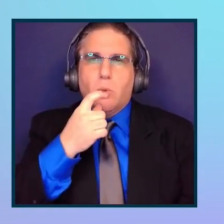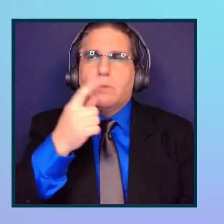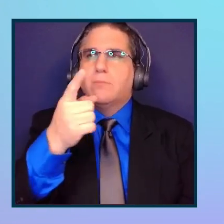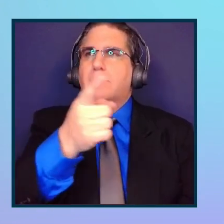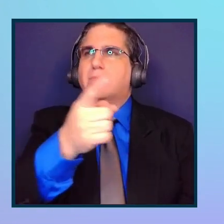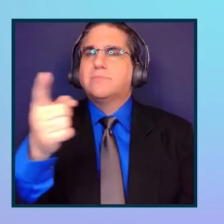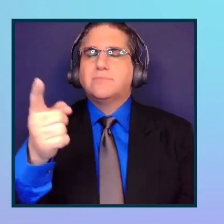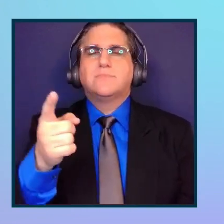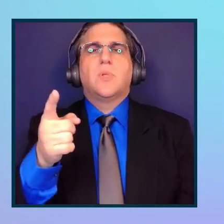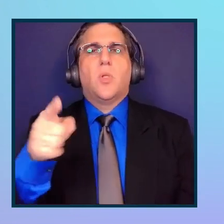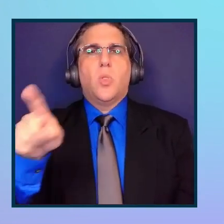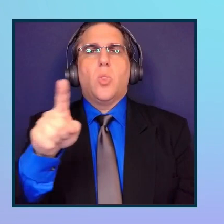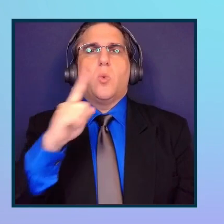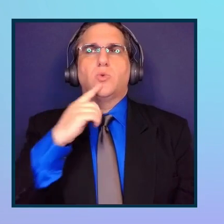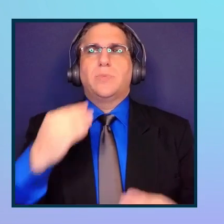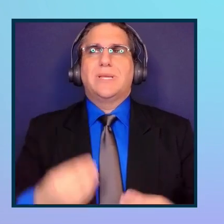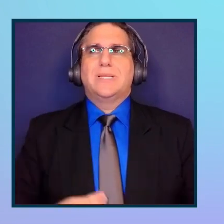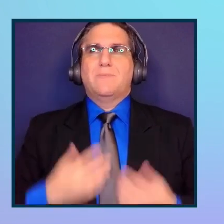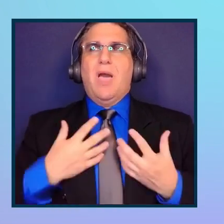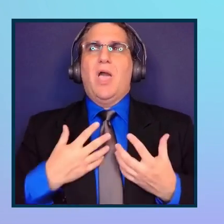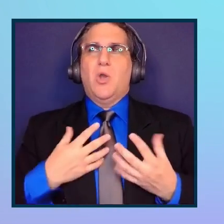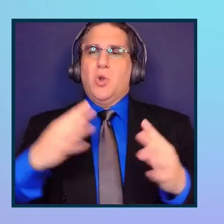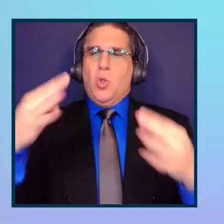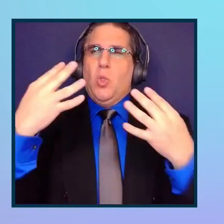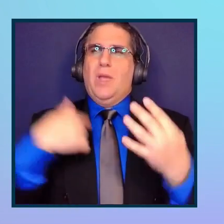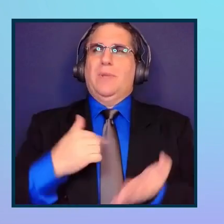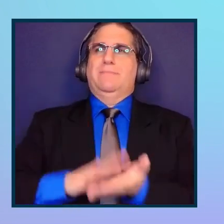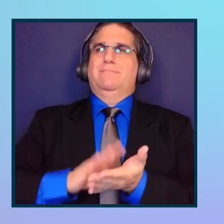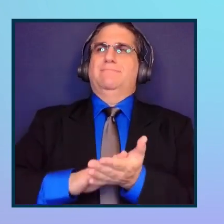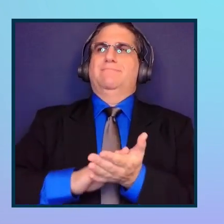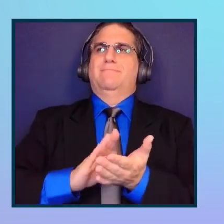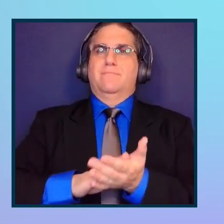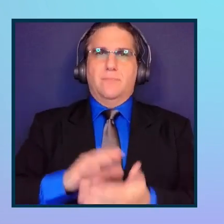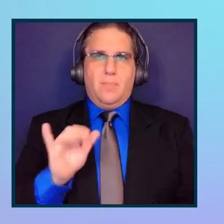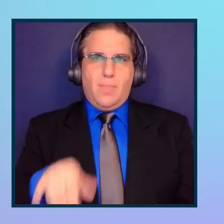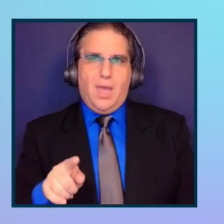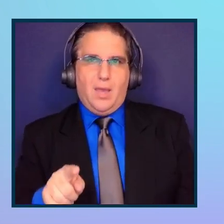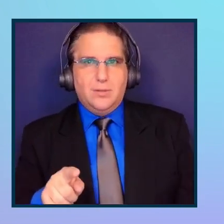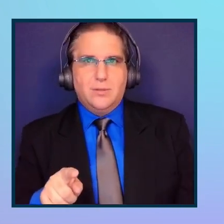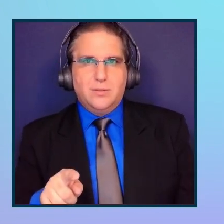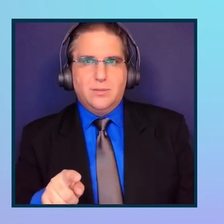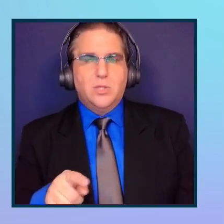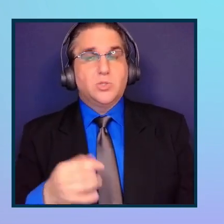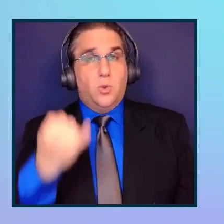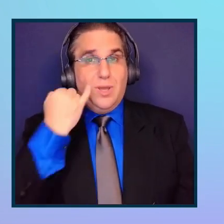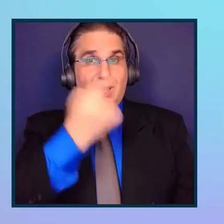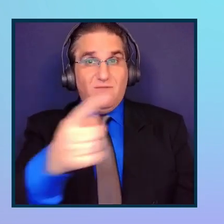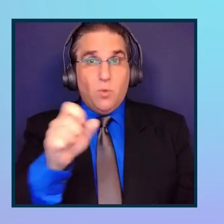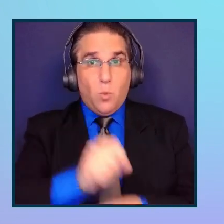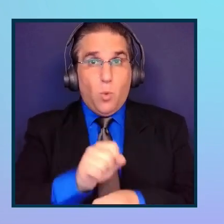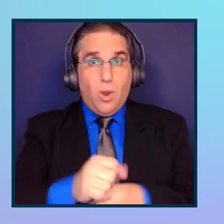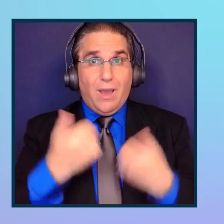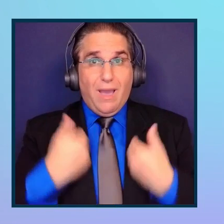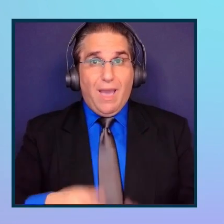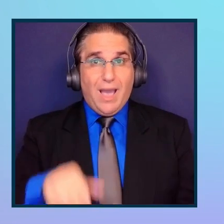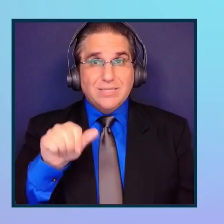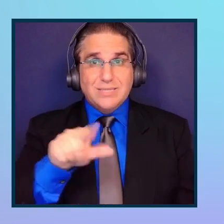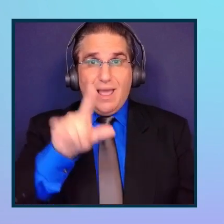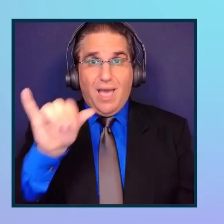that they wanted to inspire with their good deeds. And so how is it if you're engaging in this ally work, how is it that you can start to figure out